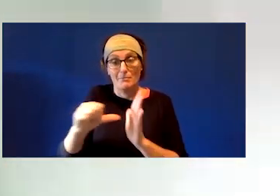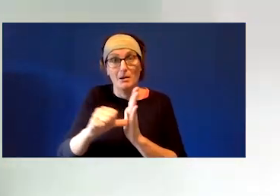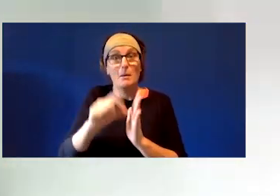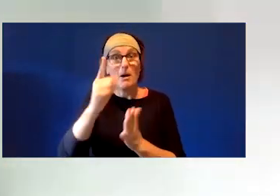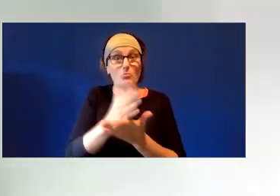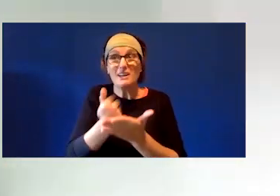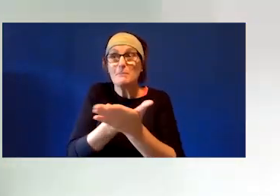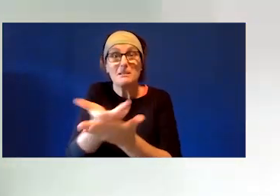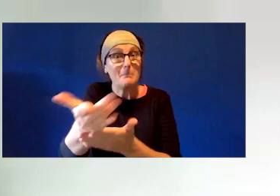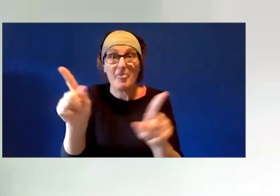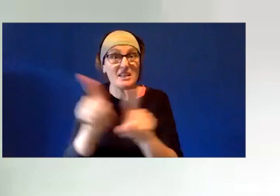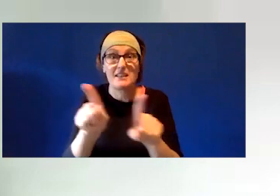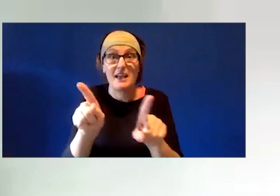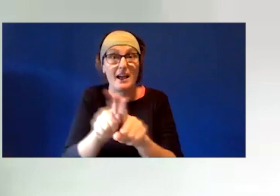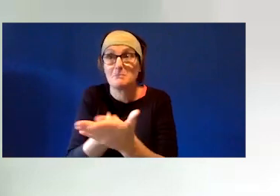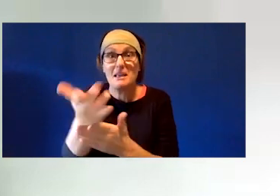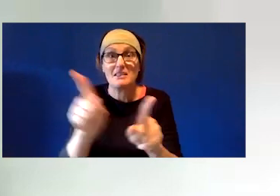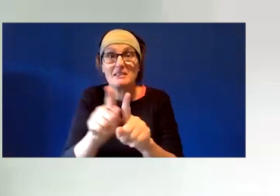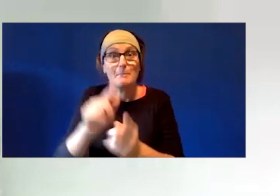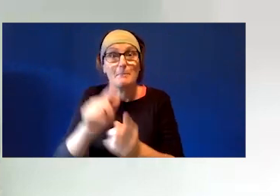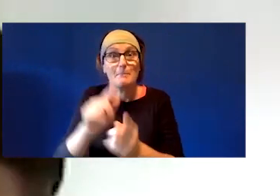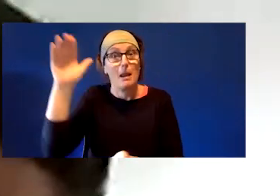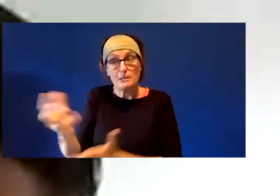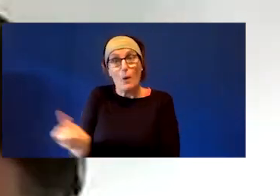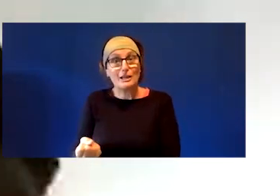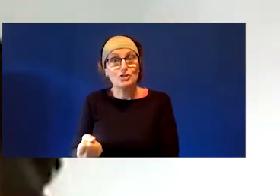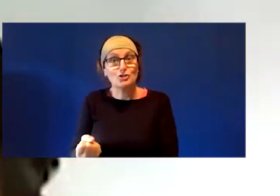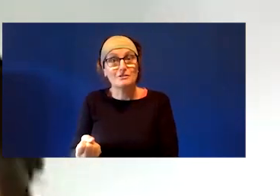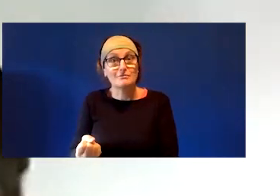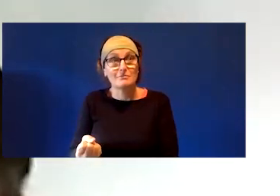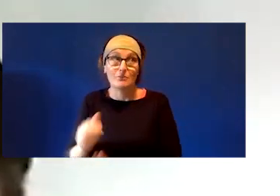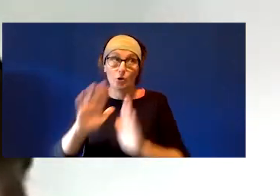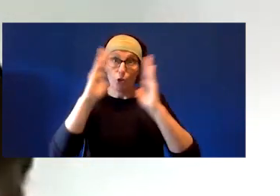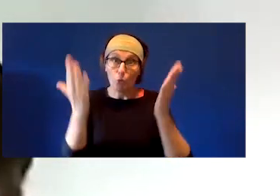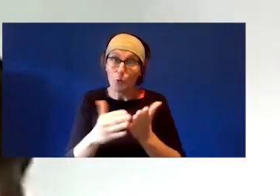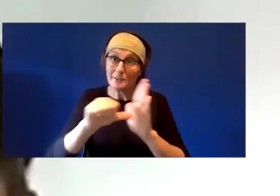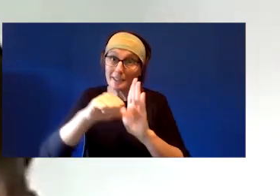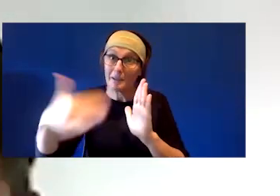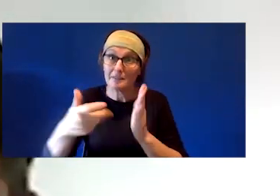the same, if not increasing, because the world is an expensive place. But